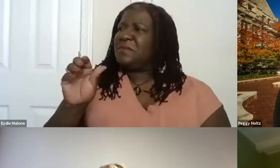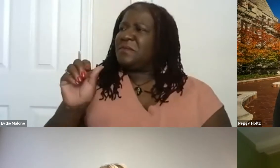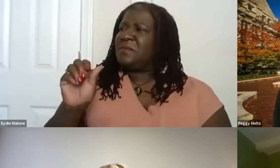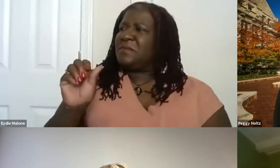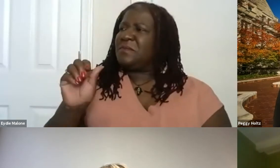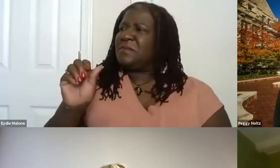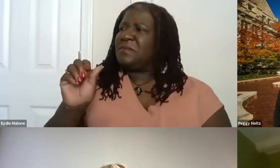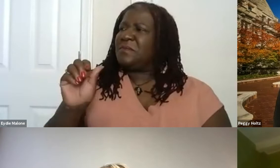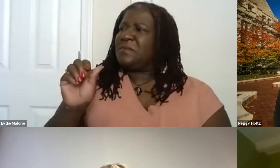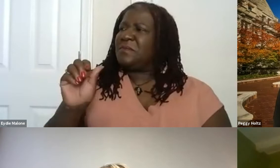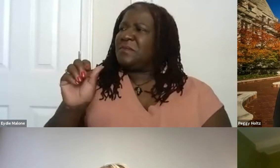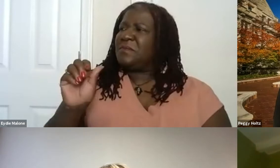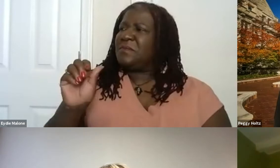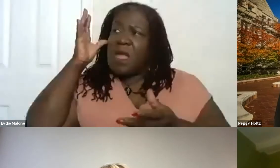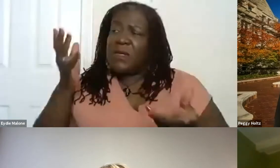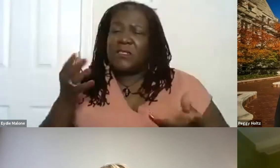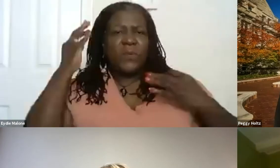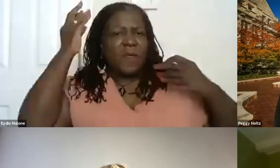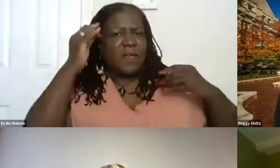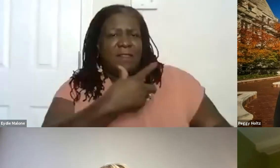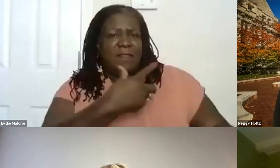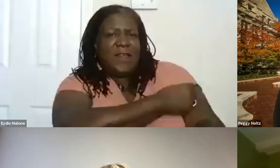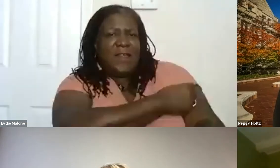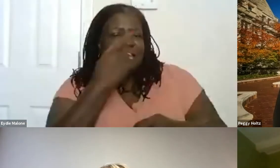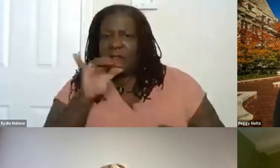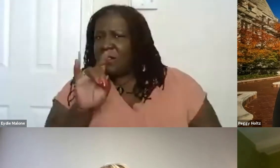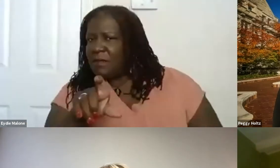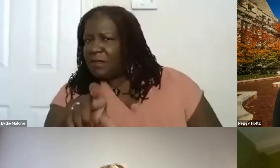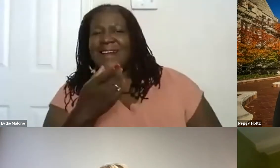about getting the vaccine for their child? JOANNE TEDESCO: Much like what Lisa mentioned.